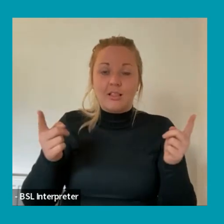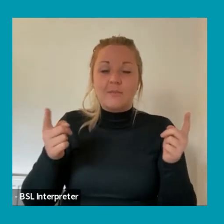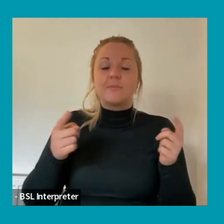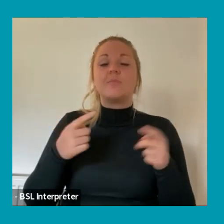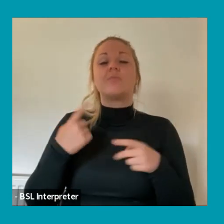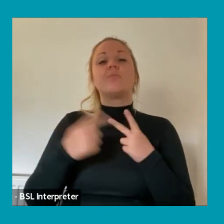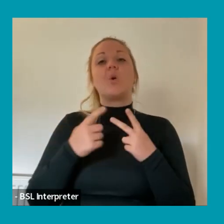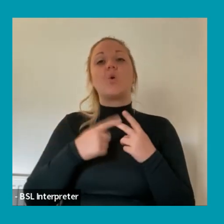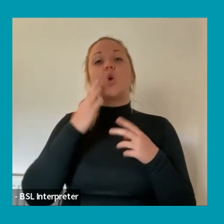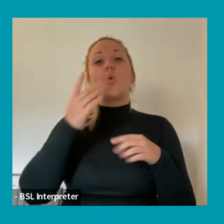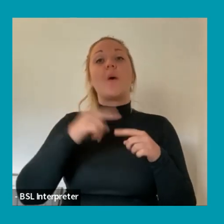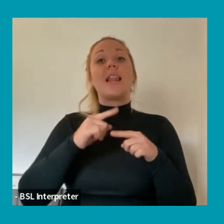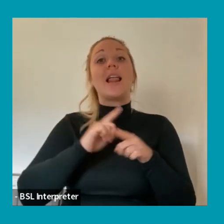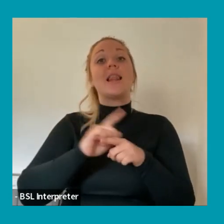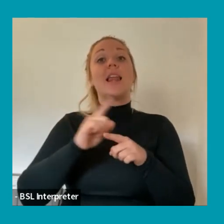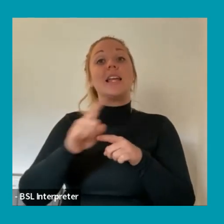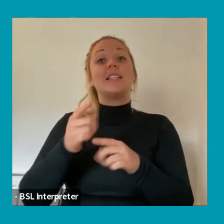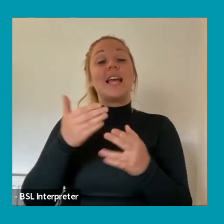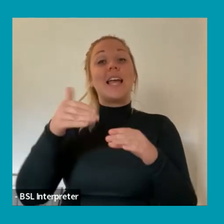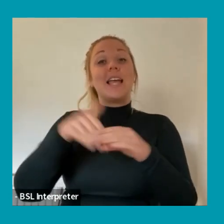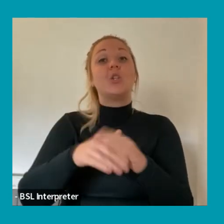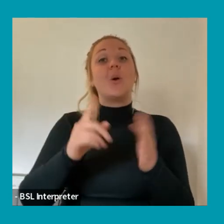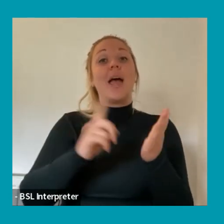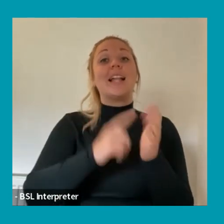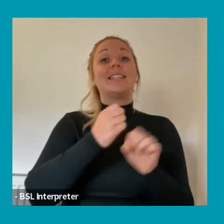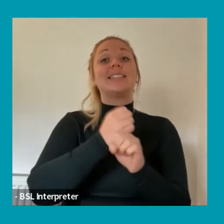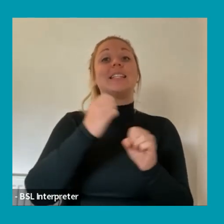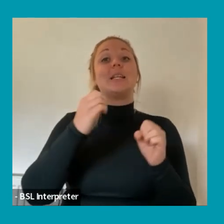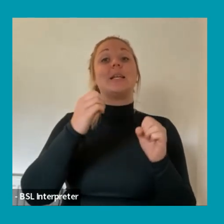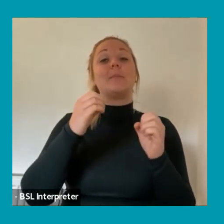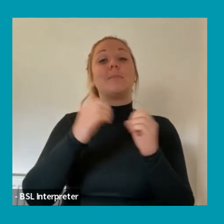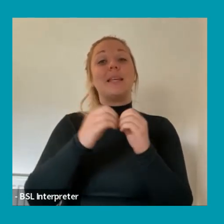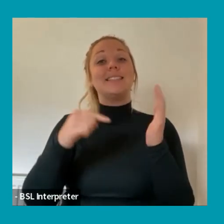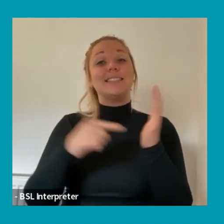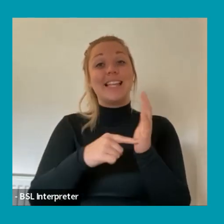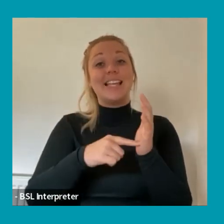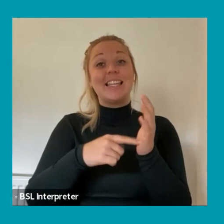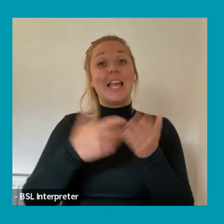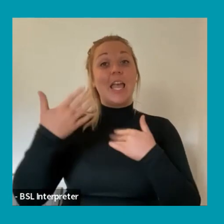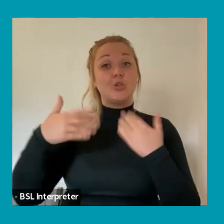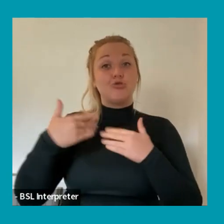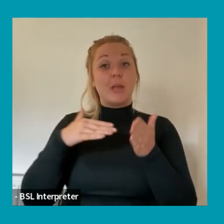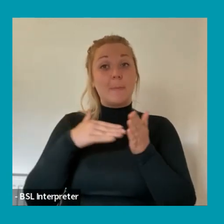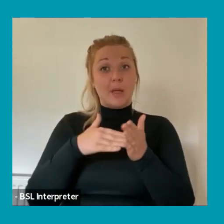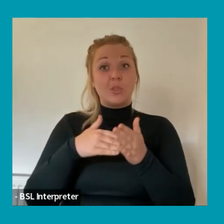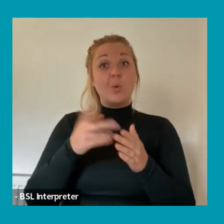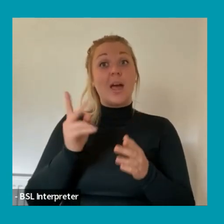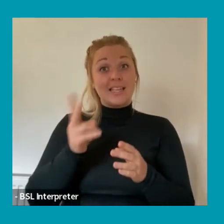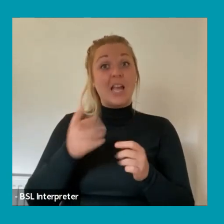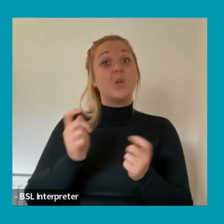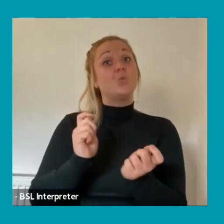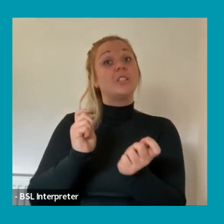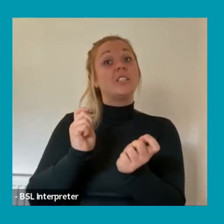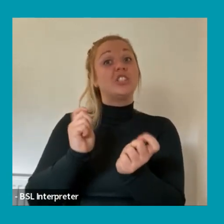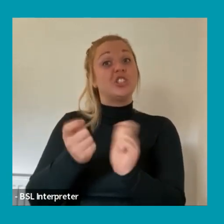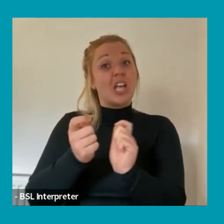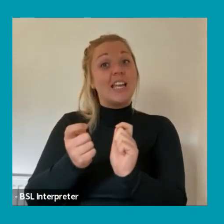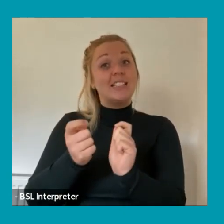history month. We adapted the Hello my name is, for that And we continued around all of the calendar events.